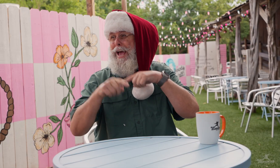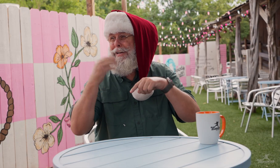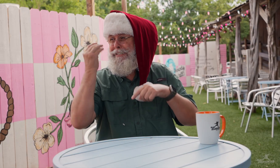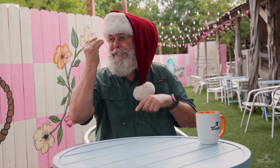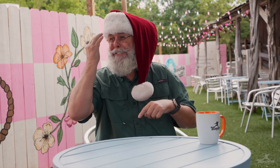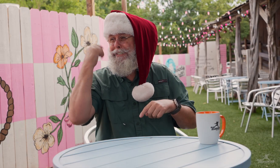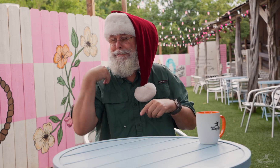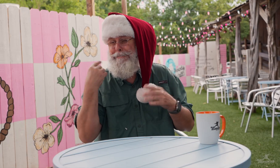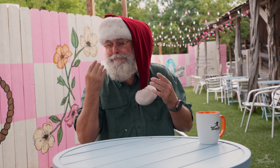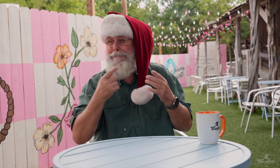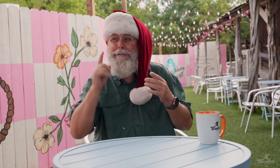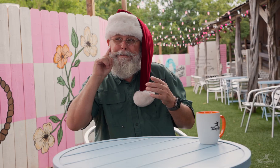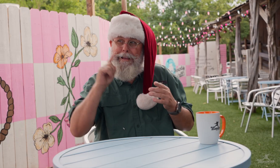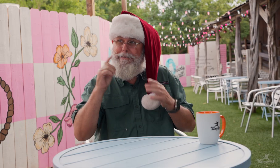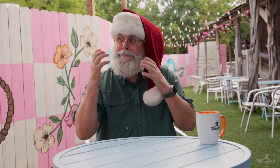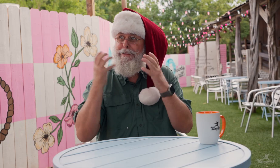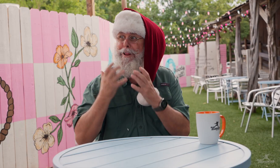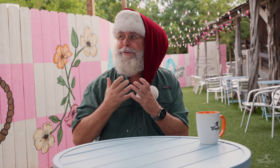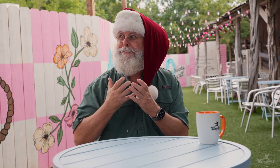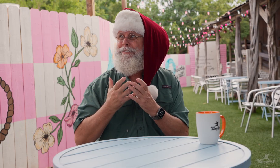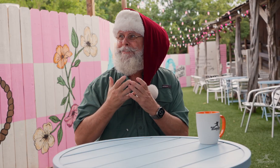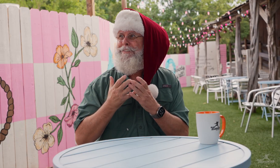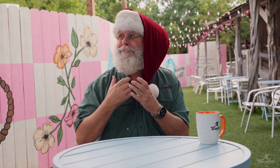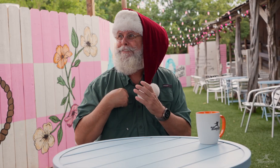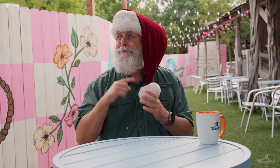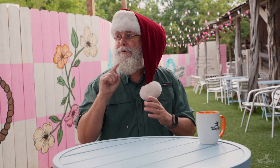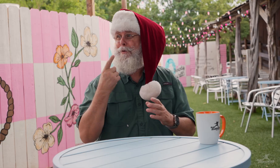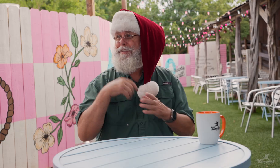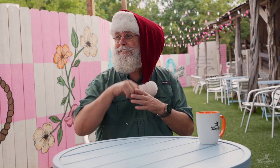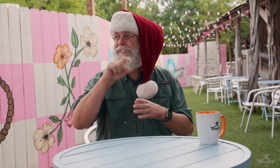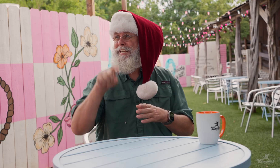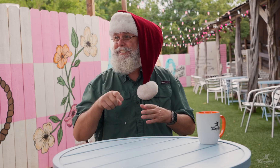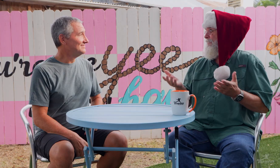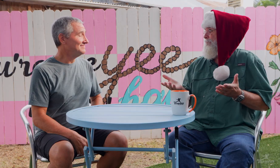to Deaf Santa Claus, I'm the only one in Texas.